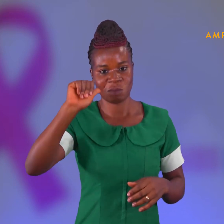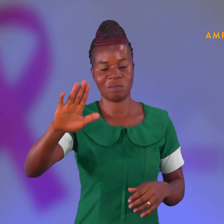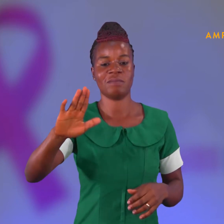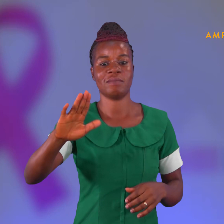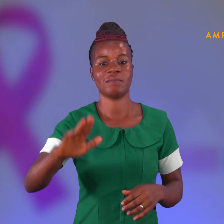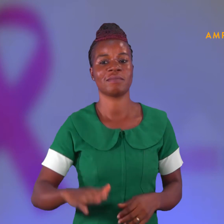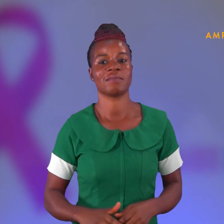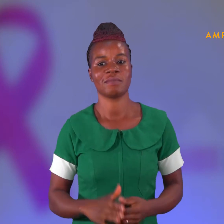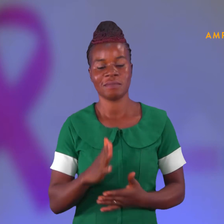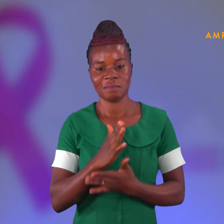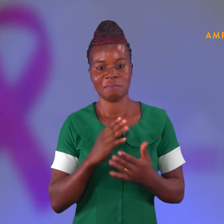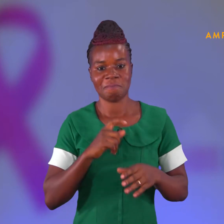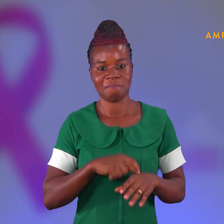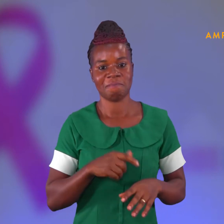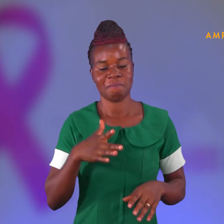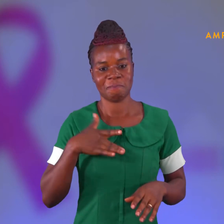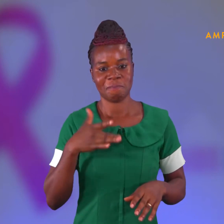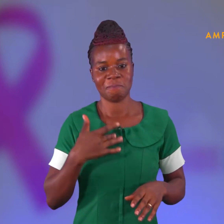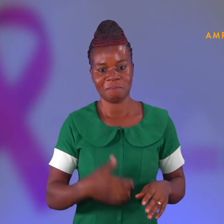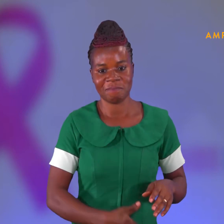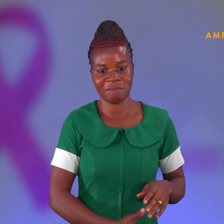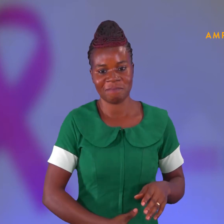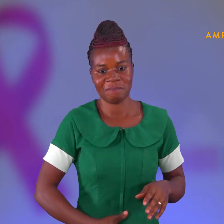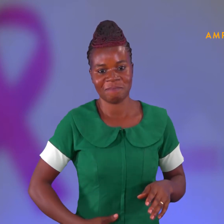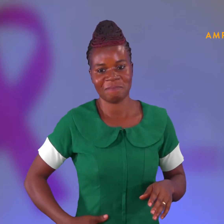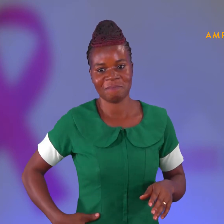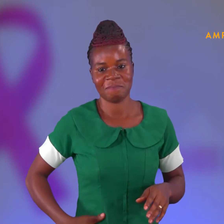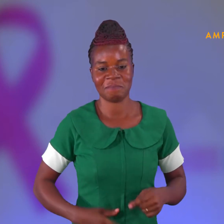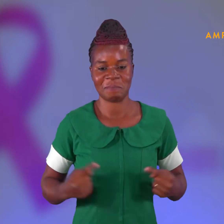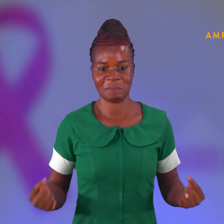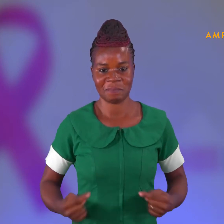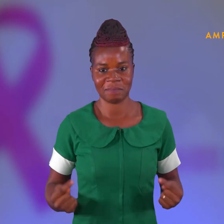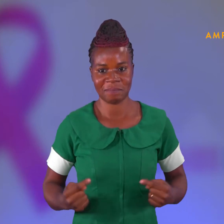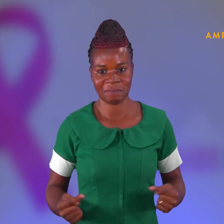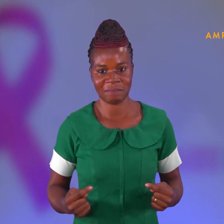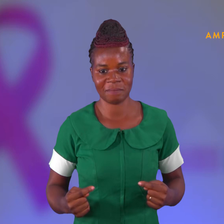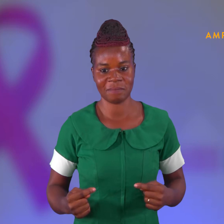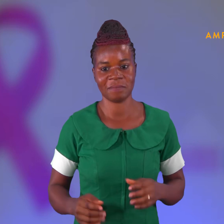Some symptoms among women are, lower abdominal pains